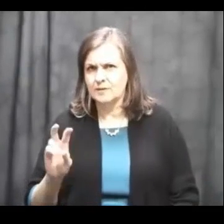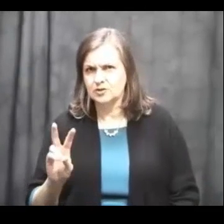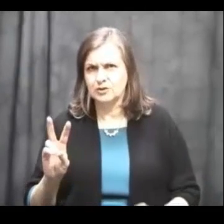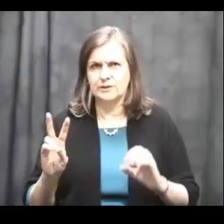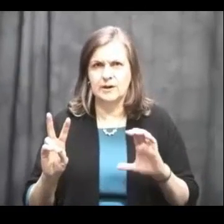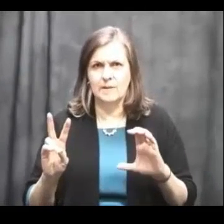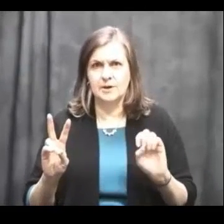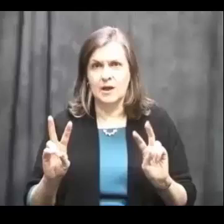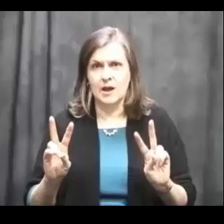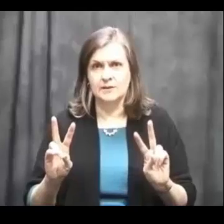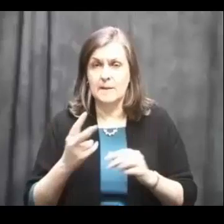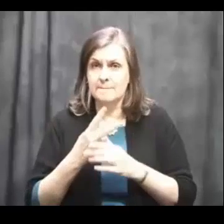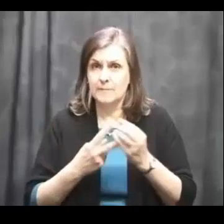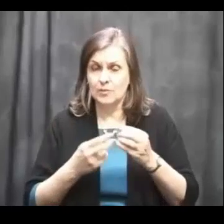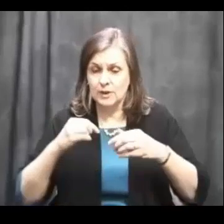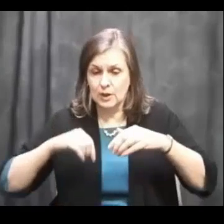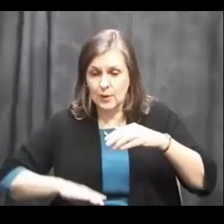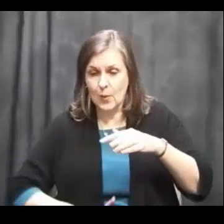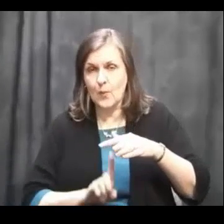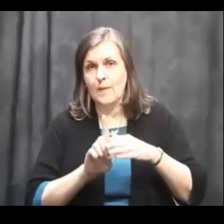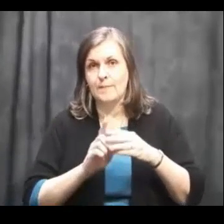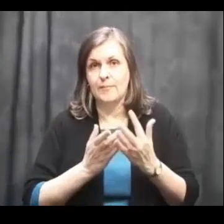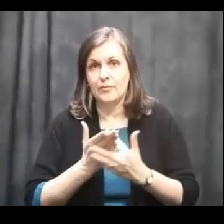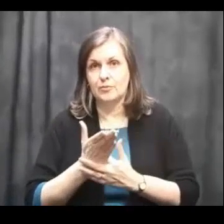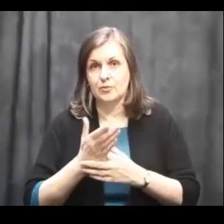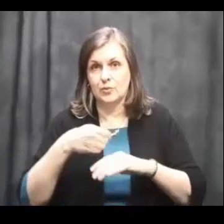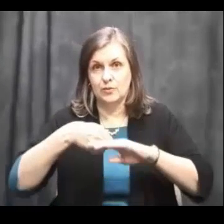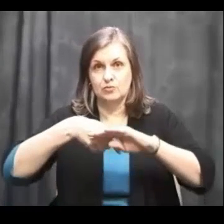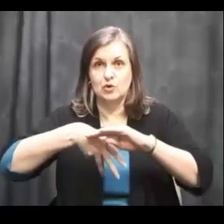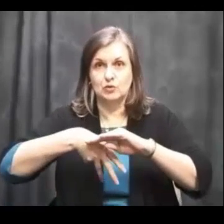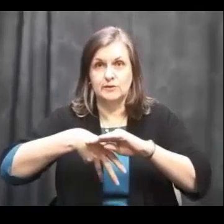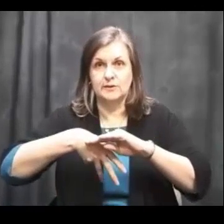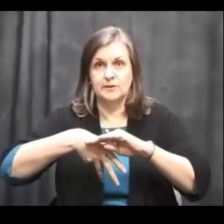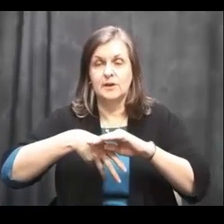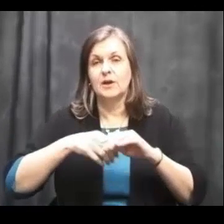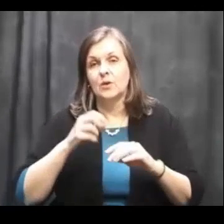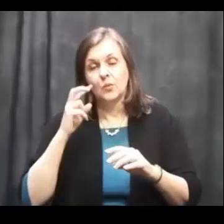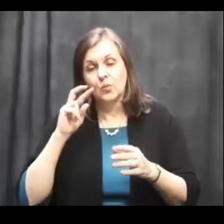oxygen and carbon dioxide can also move in through the roots